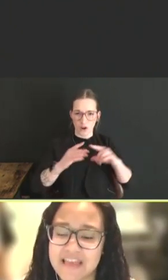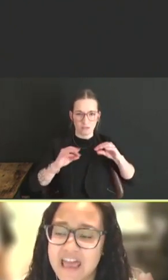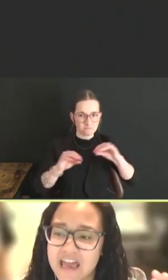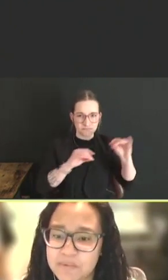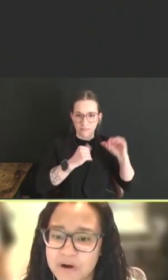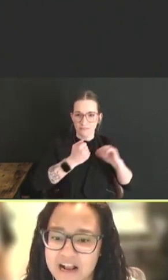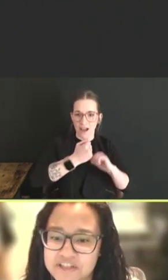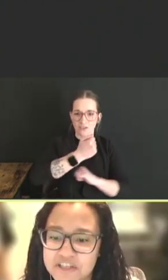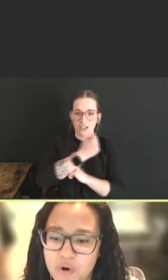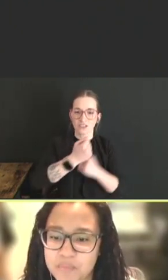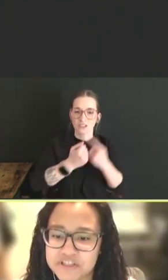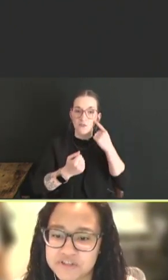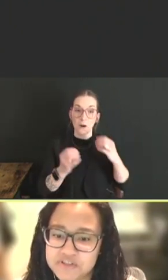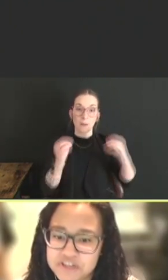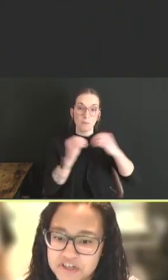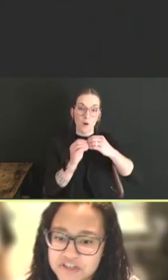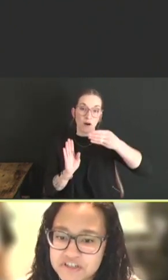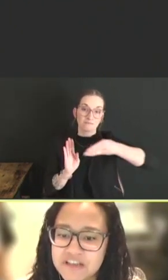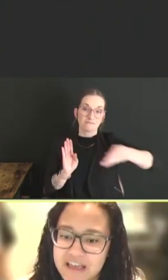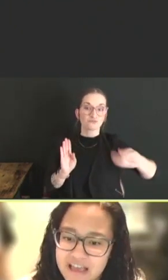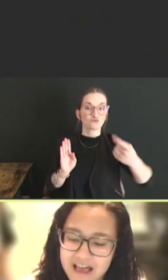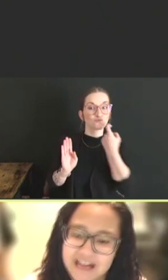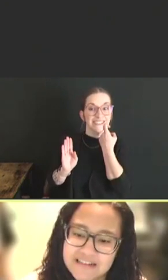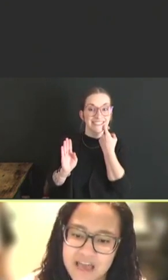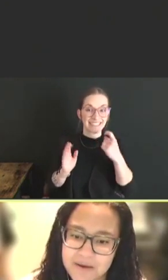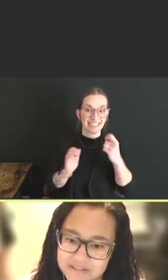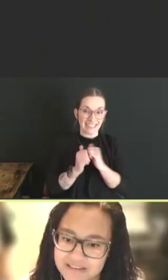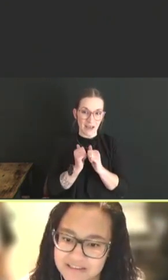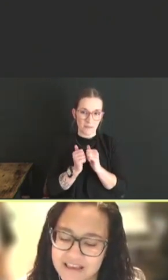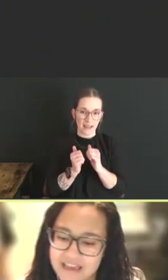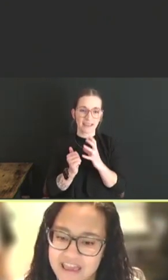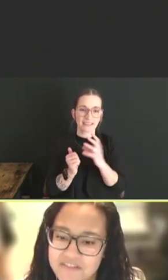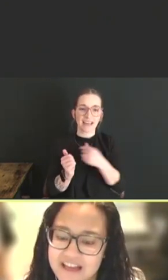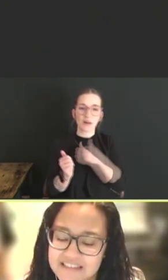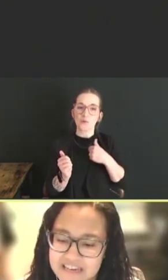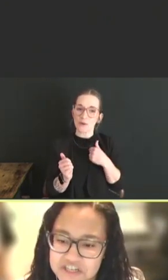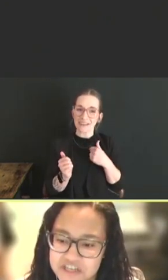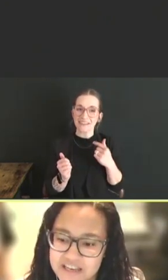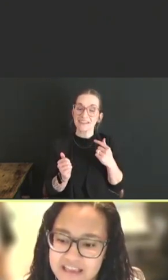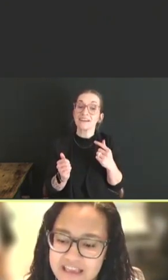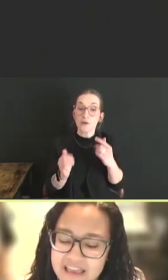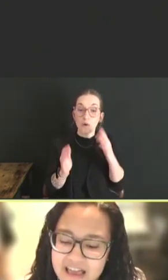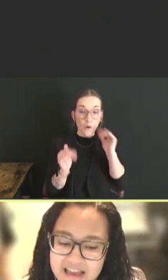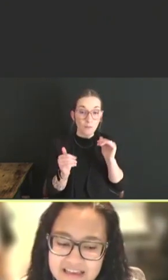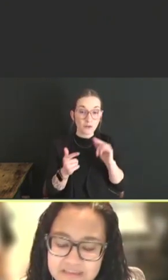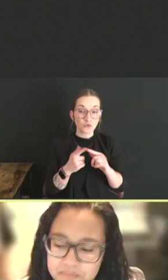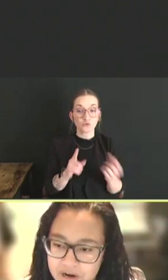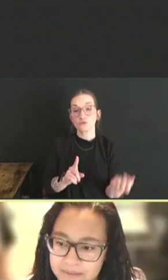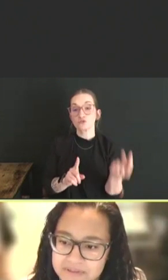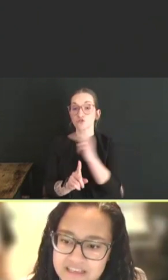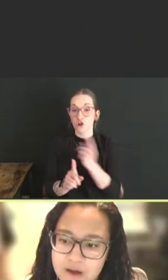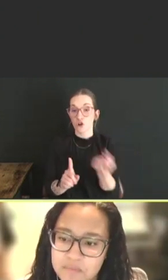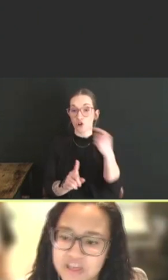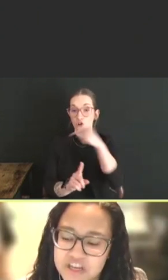and we're actually hoping to return to hep A vaccination, perhaps in the coming year,